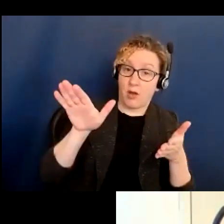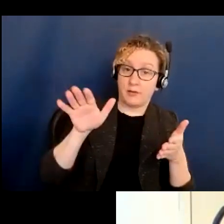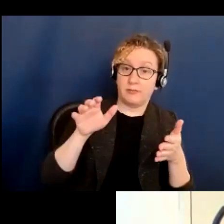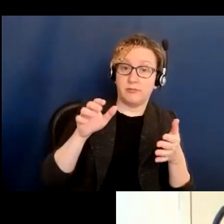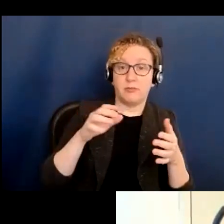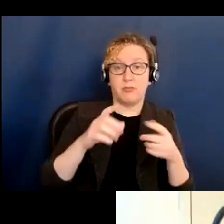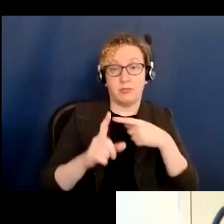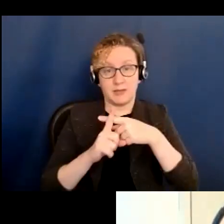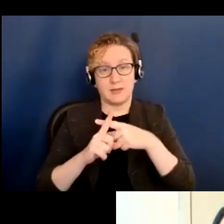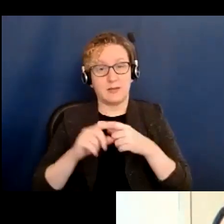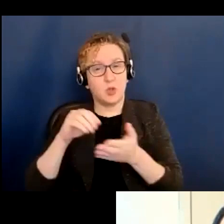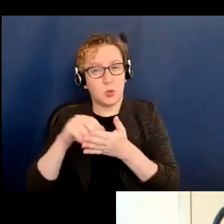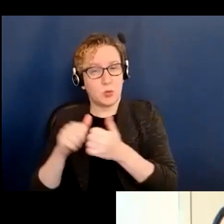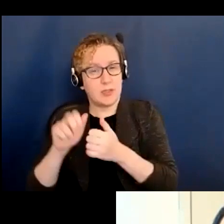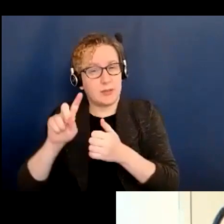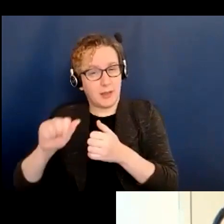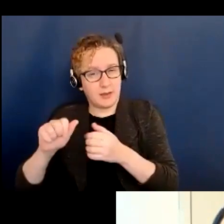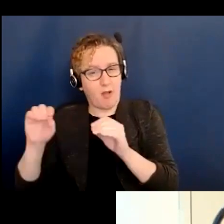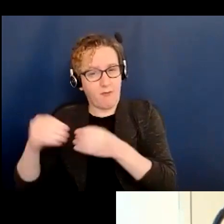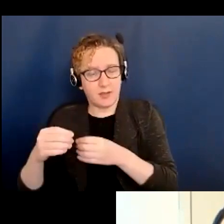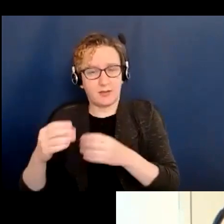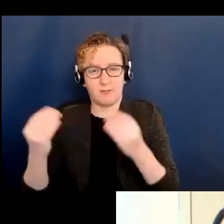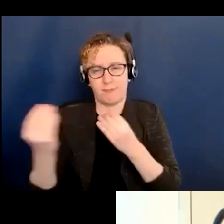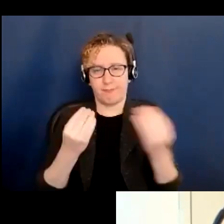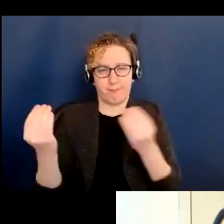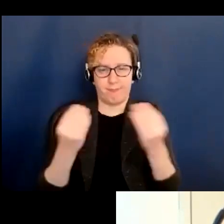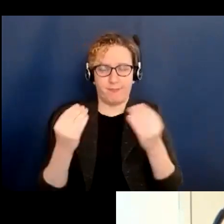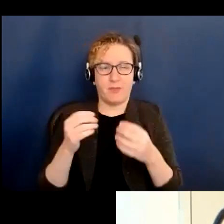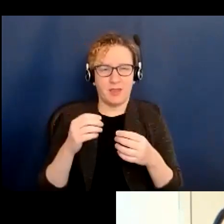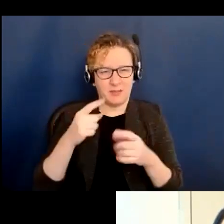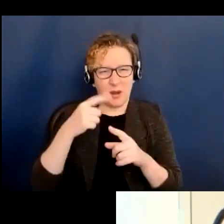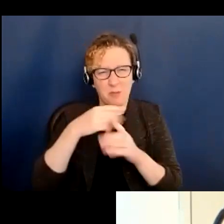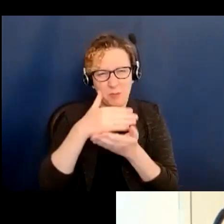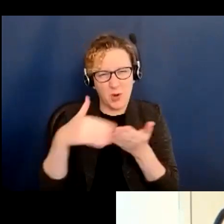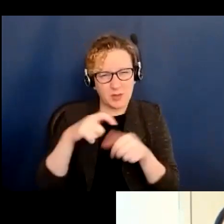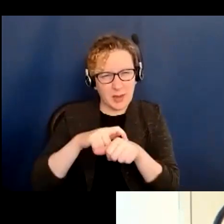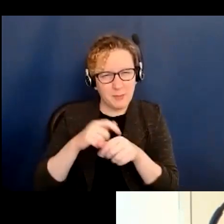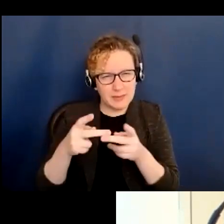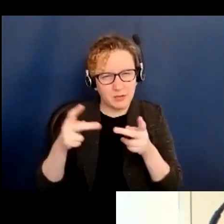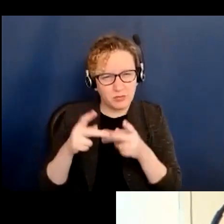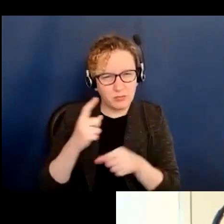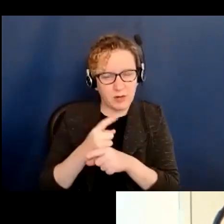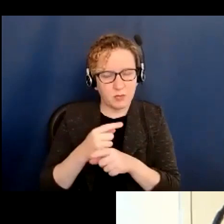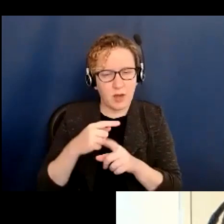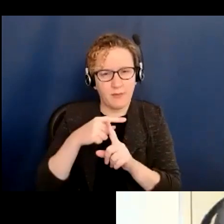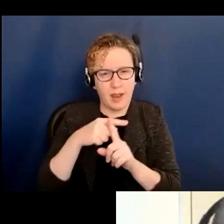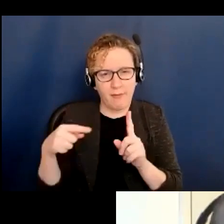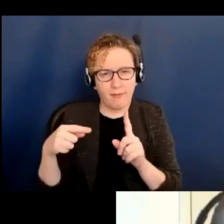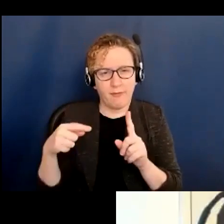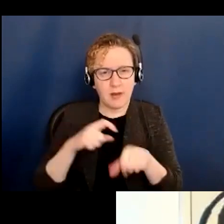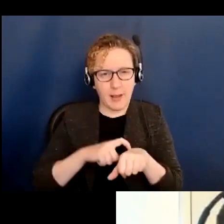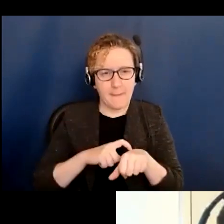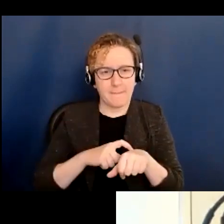Yes, when I was in that role, in my position as the project coordinator,